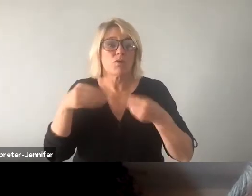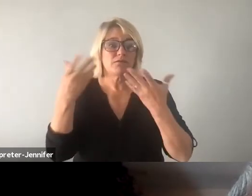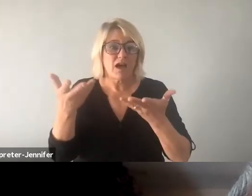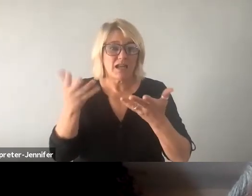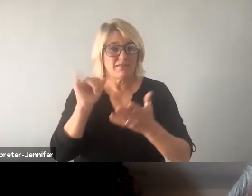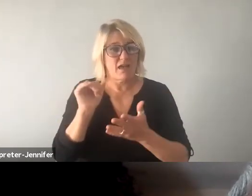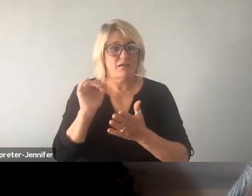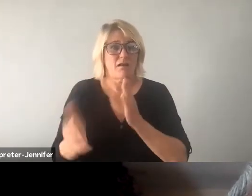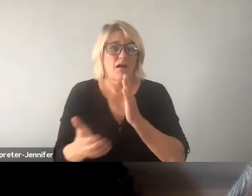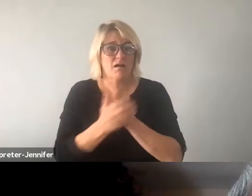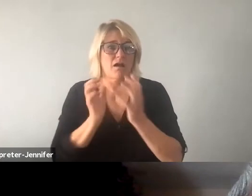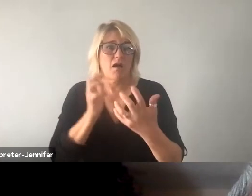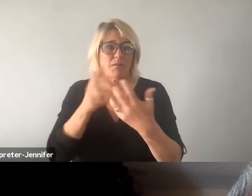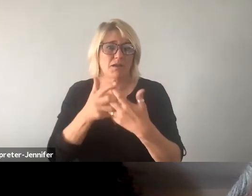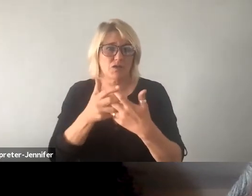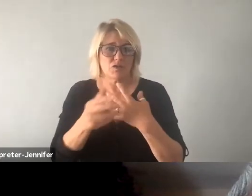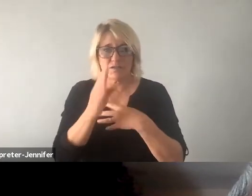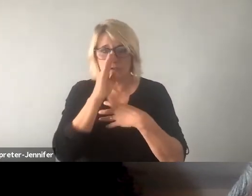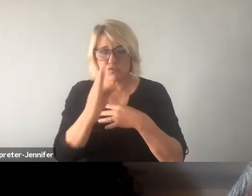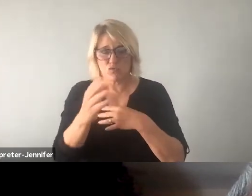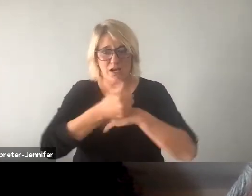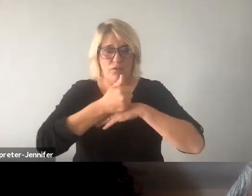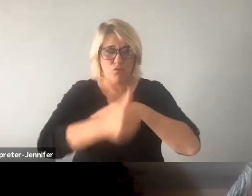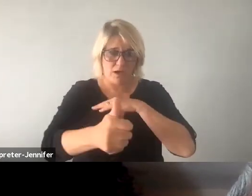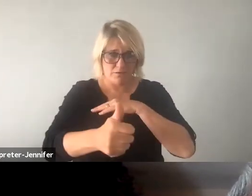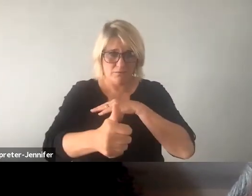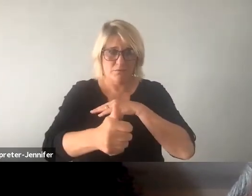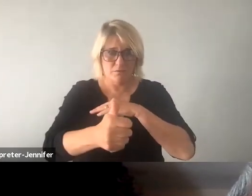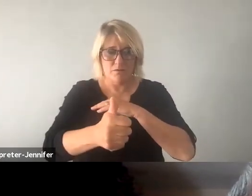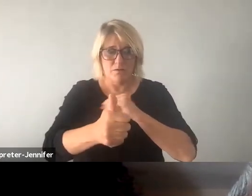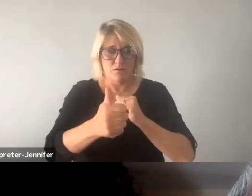hardship which is significantly difficulty or expense, which is a pretty high standard, or unless